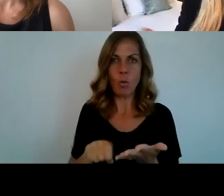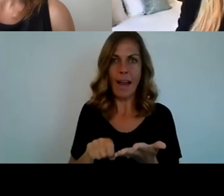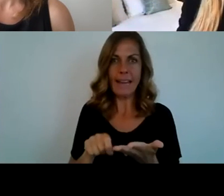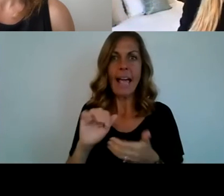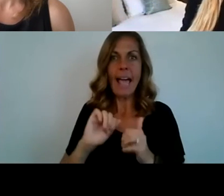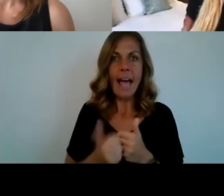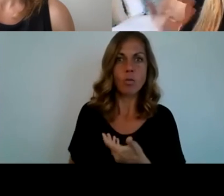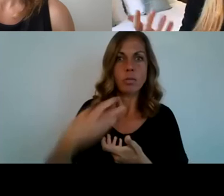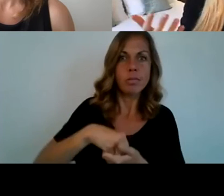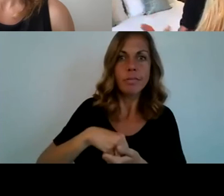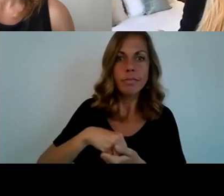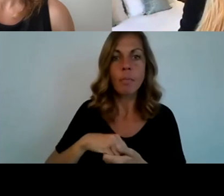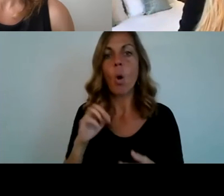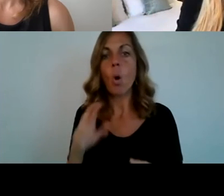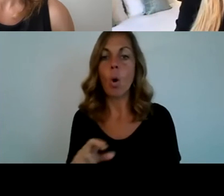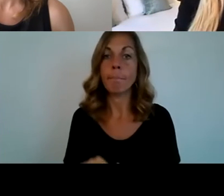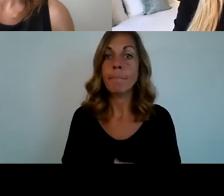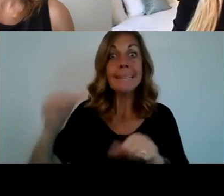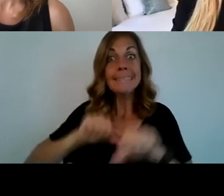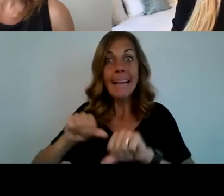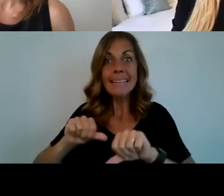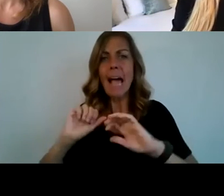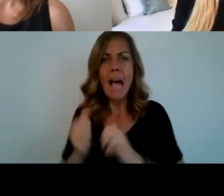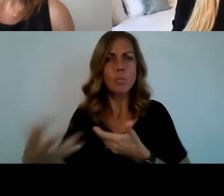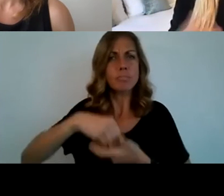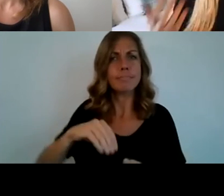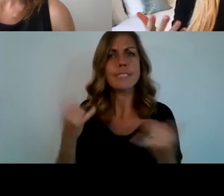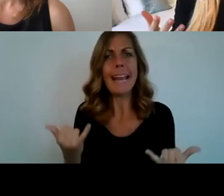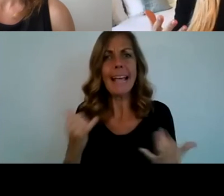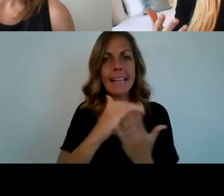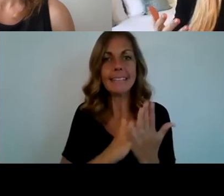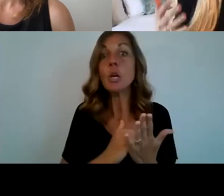Or how to bring science into today's lessons? By having a theme like pirates, it's a lot